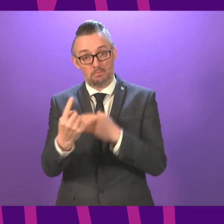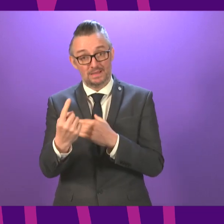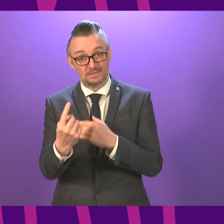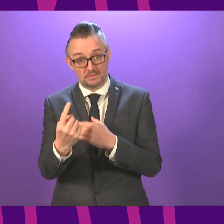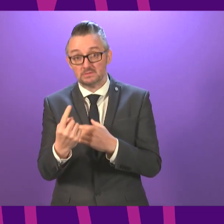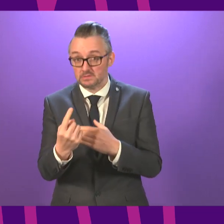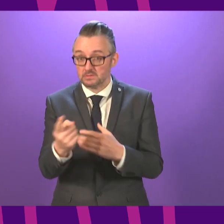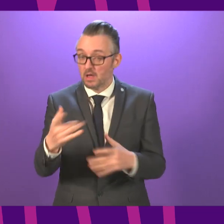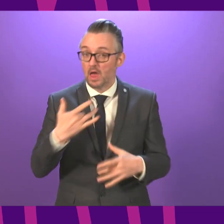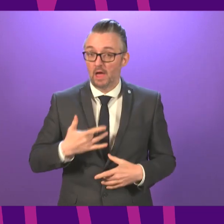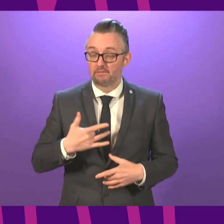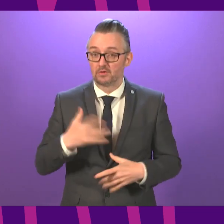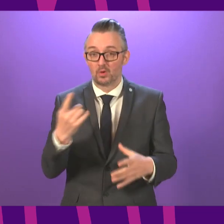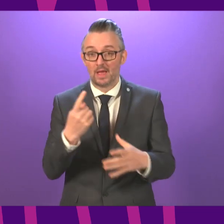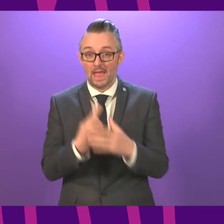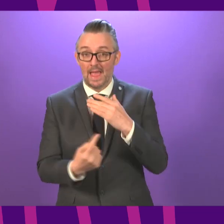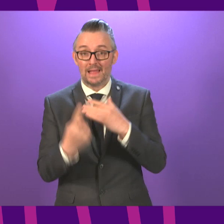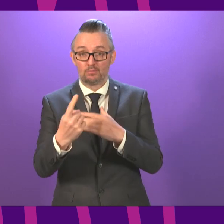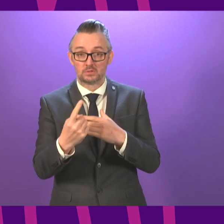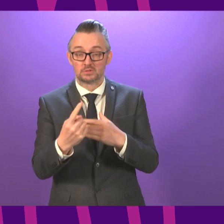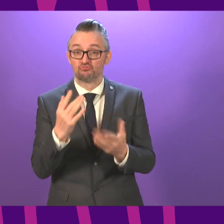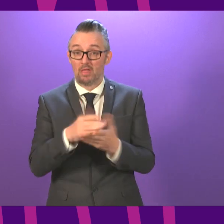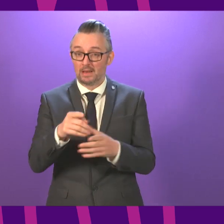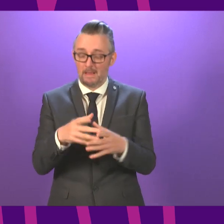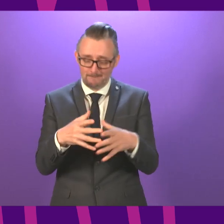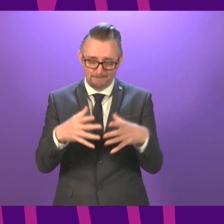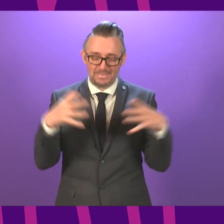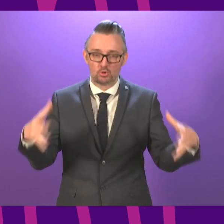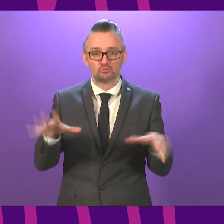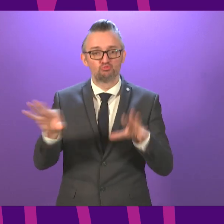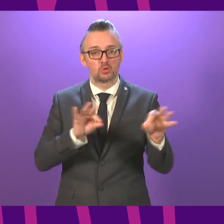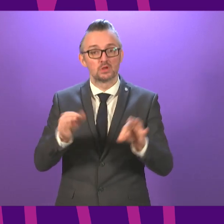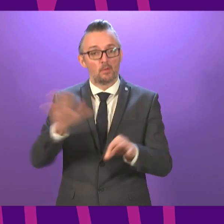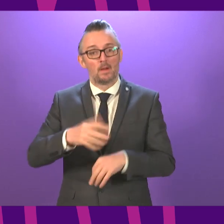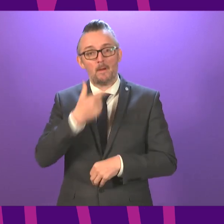majority choice of not only this chamber but also, in the last 15 opinion polls,